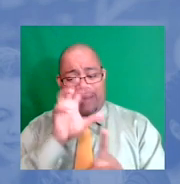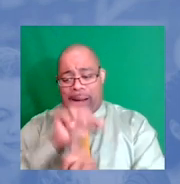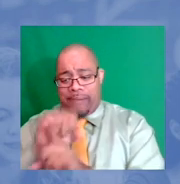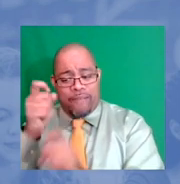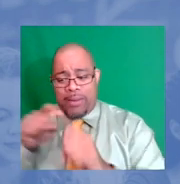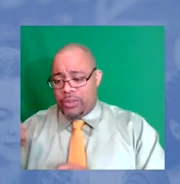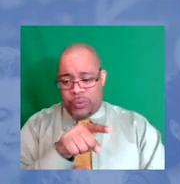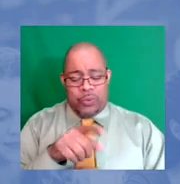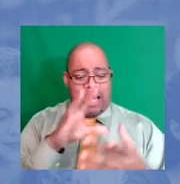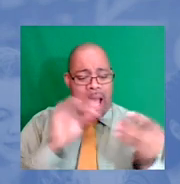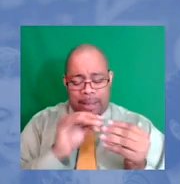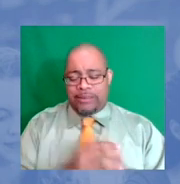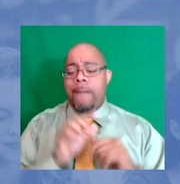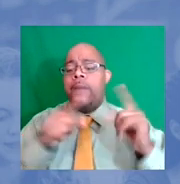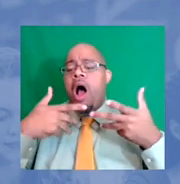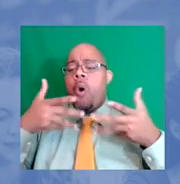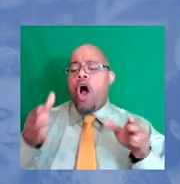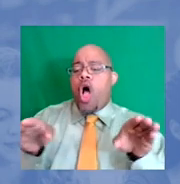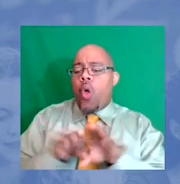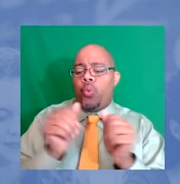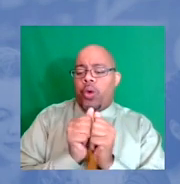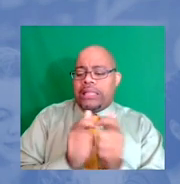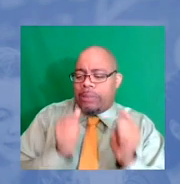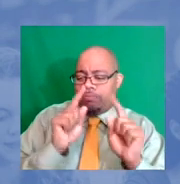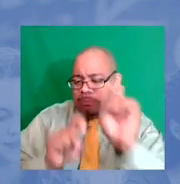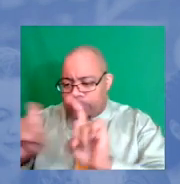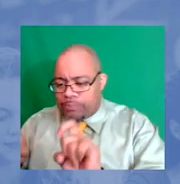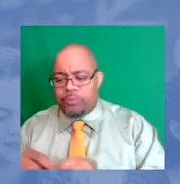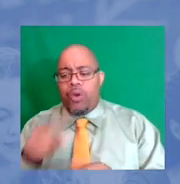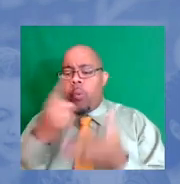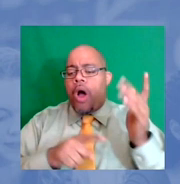BUT LET'S CLOSE WITH A LIGHTENING ROUND. WHAT IS AN IMMEDIATE NEXT STEP THAT THEY CAN